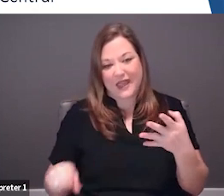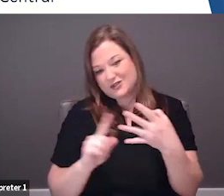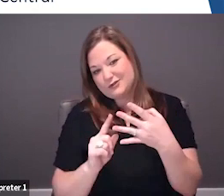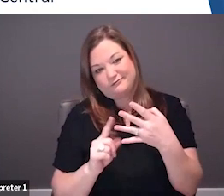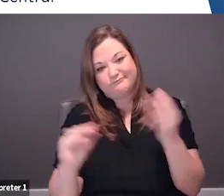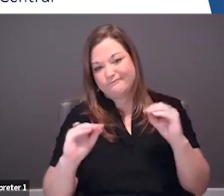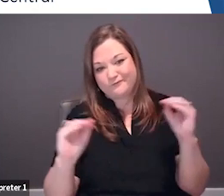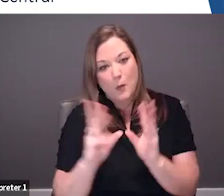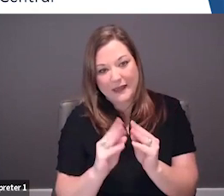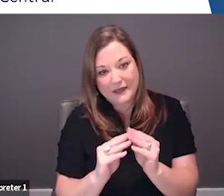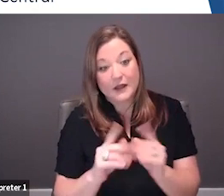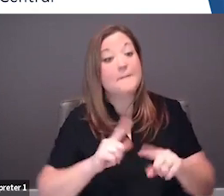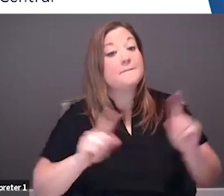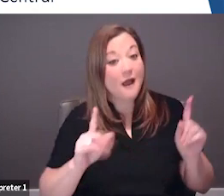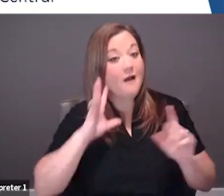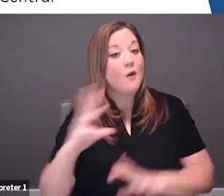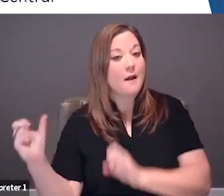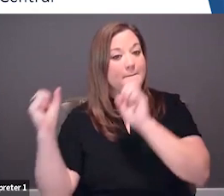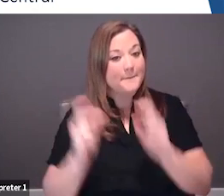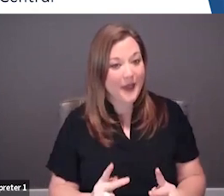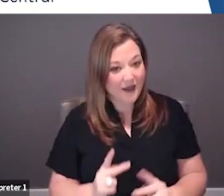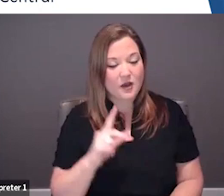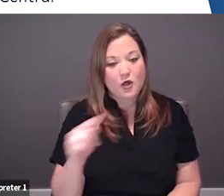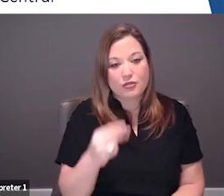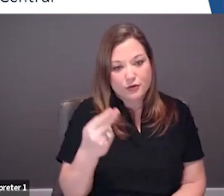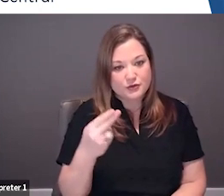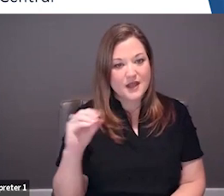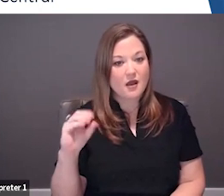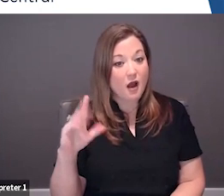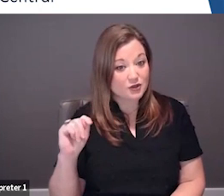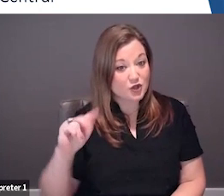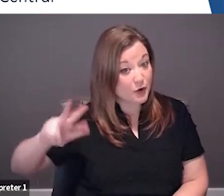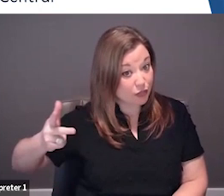We will be back on Thursday, October 3rd at 10:00 AM Central,